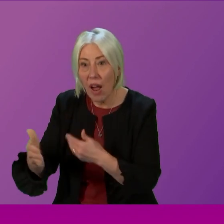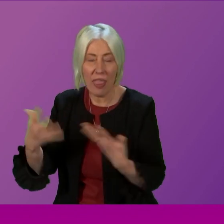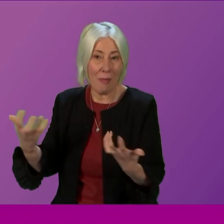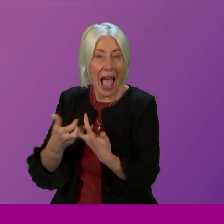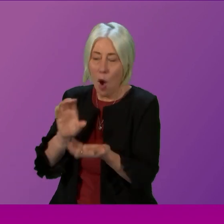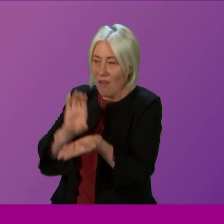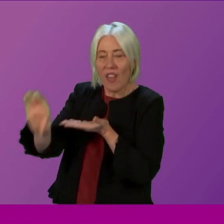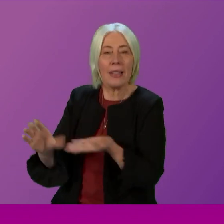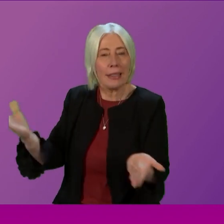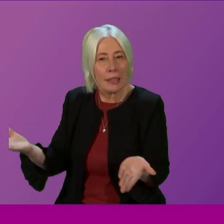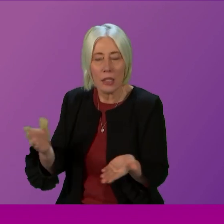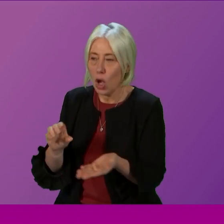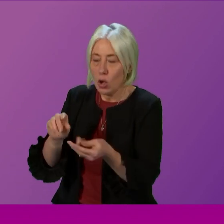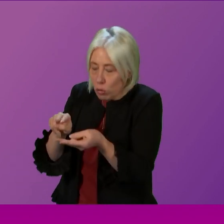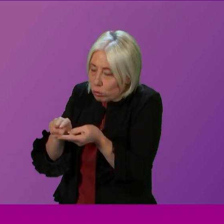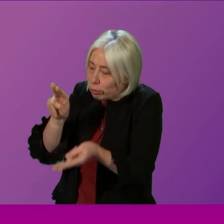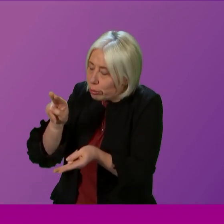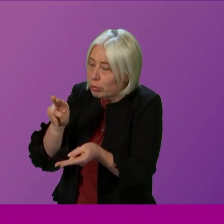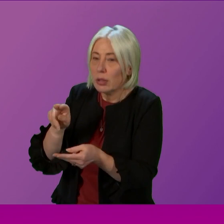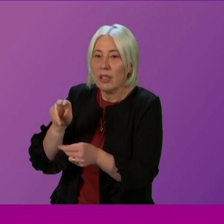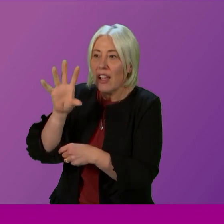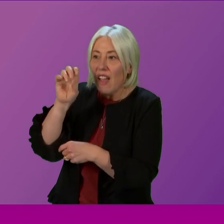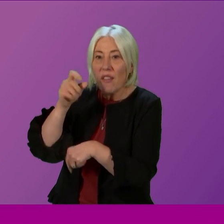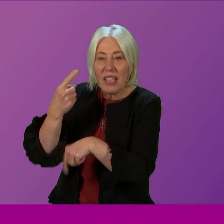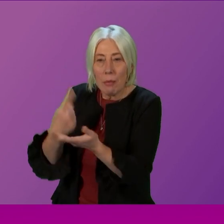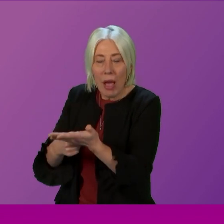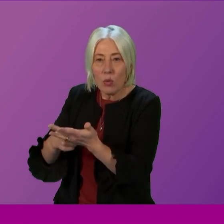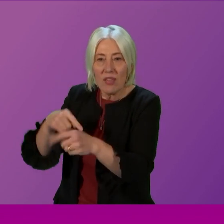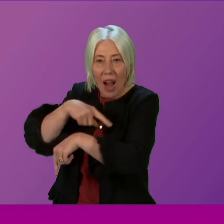that. Labour is asking us to increase pay to £15 an hour for all social care workers.